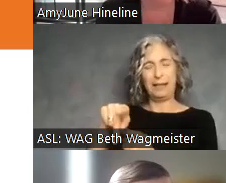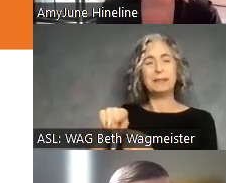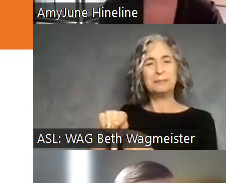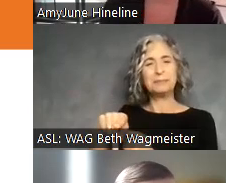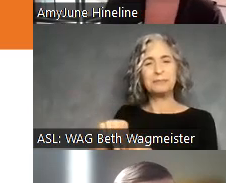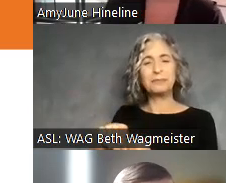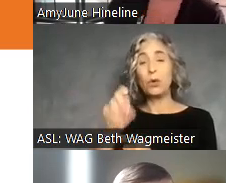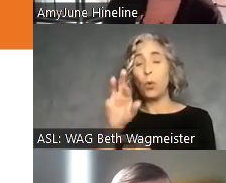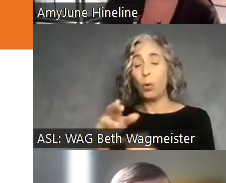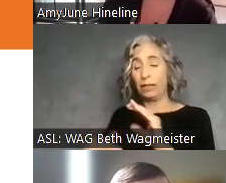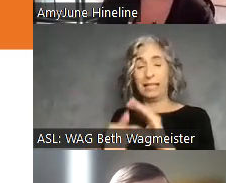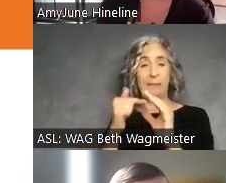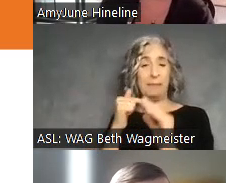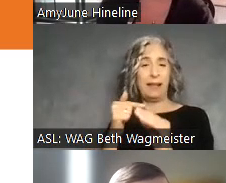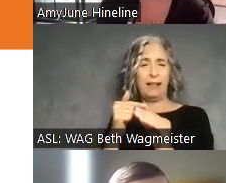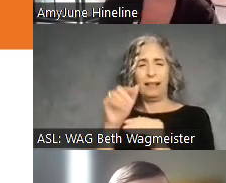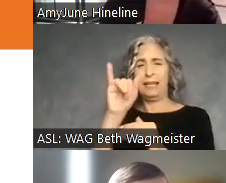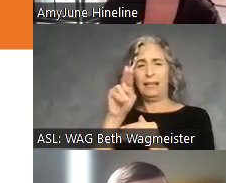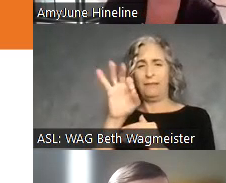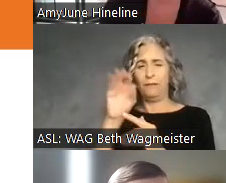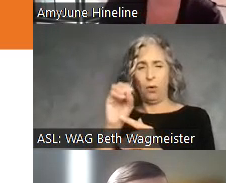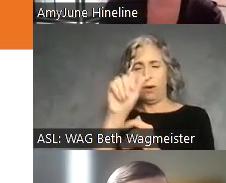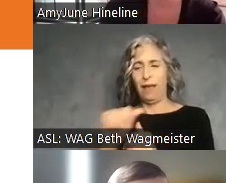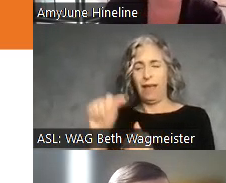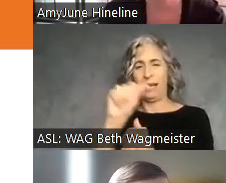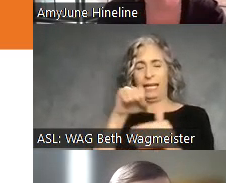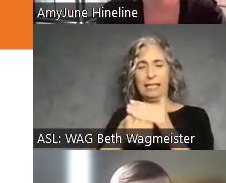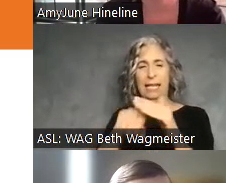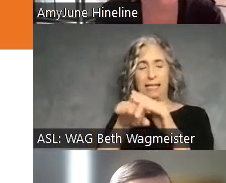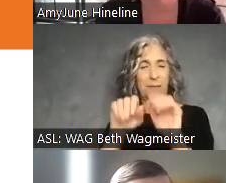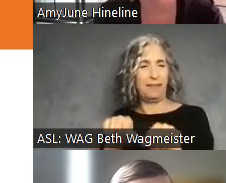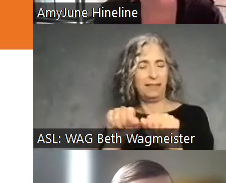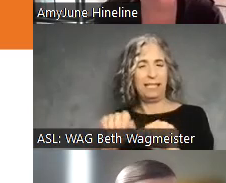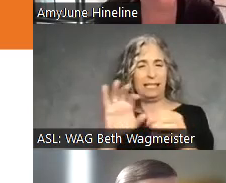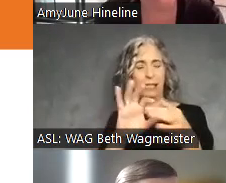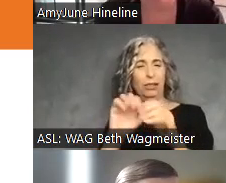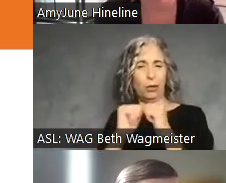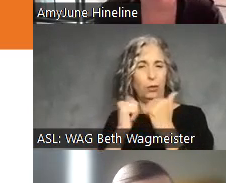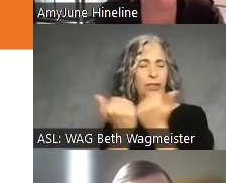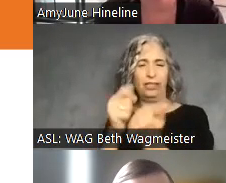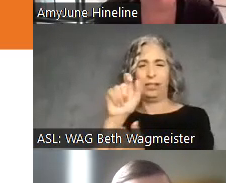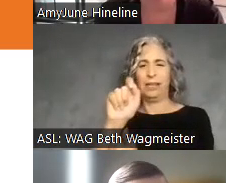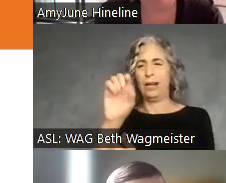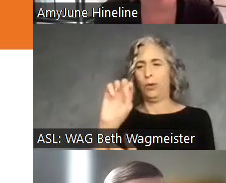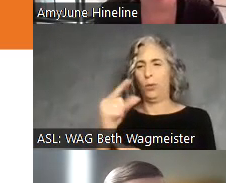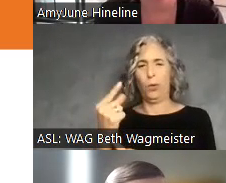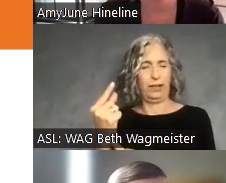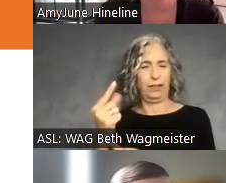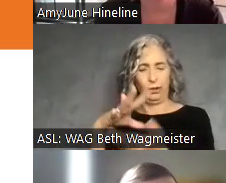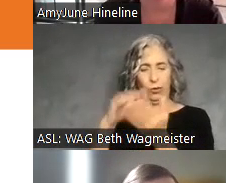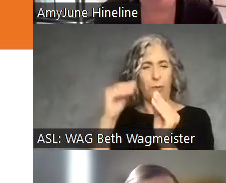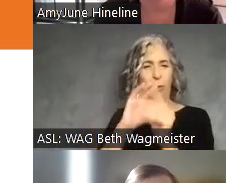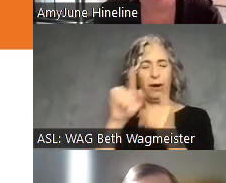professionals in over 100 countries. And members get discounts on live webinars, complimentary